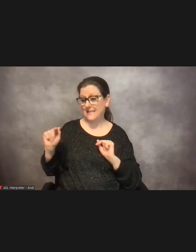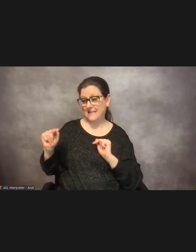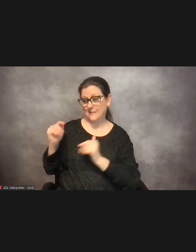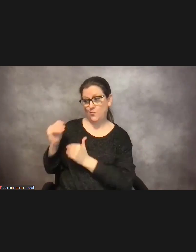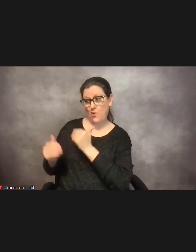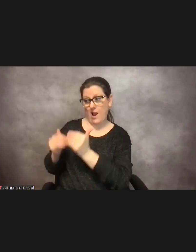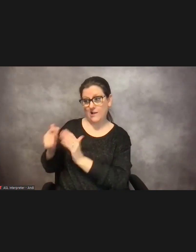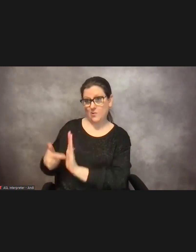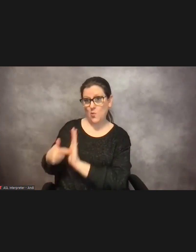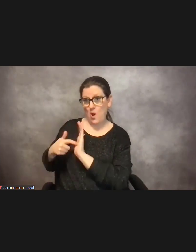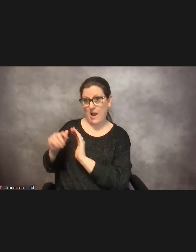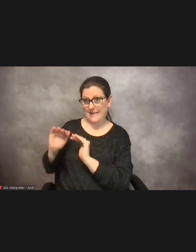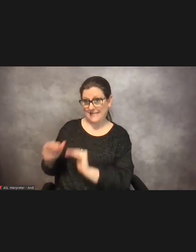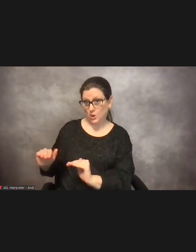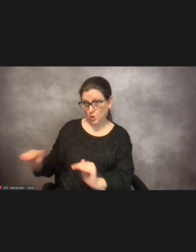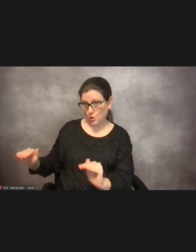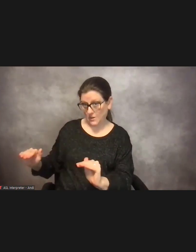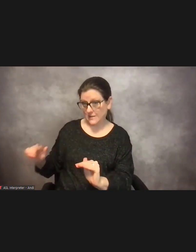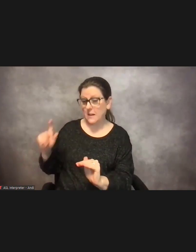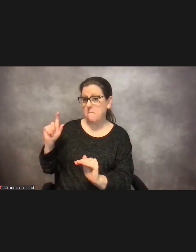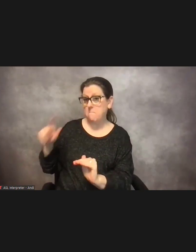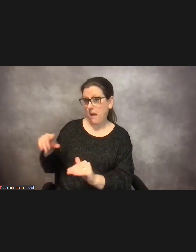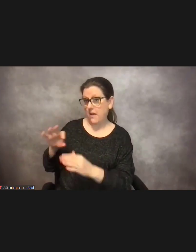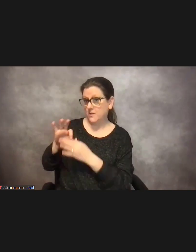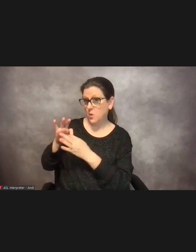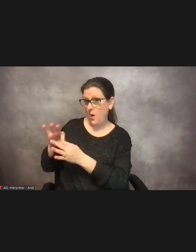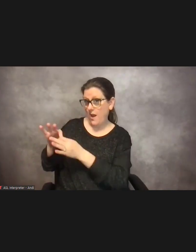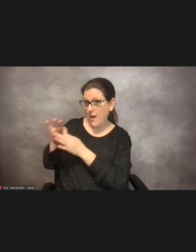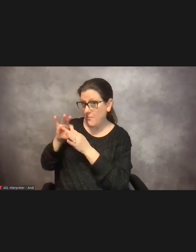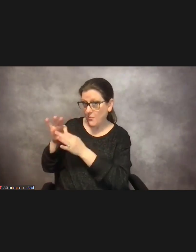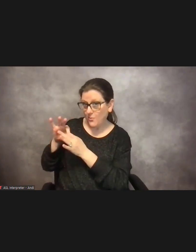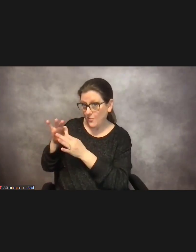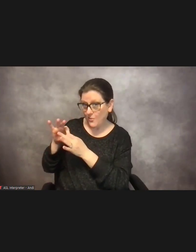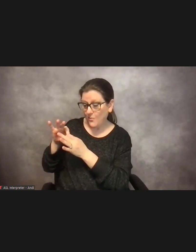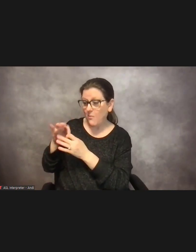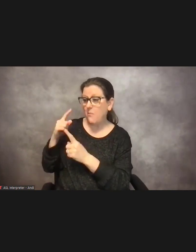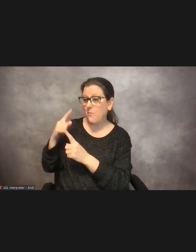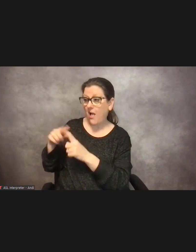requires children not only to be cooperative, but to be full